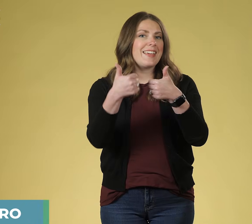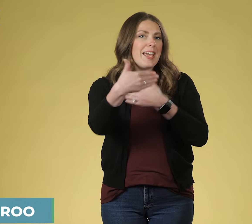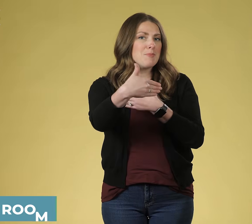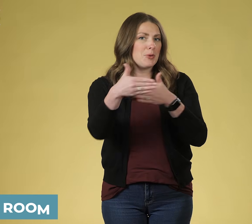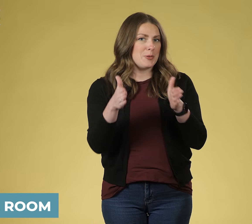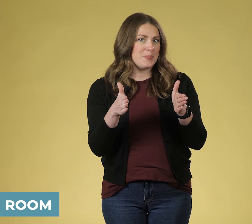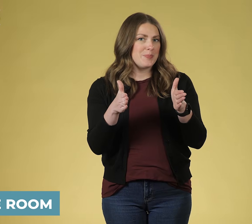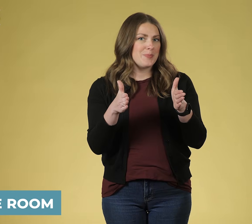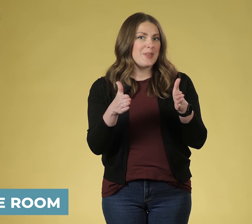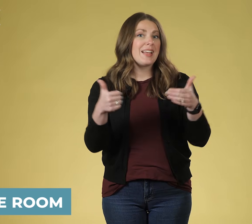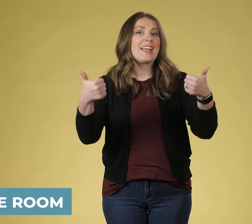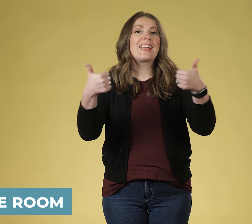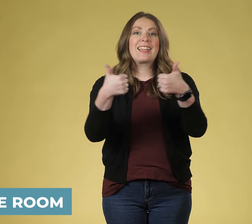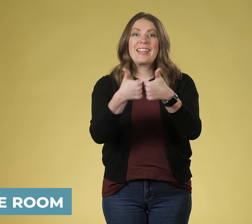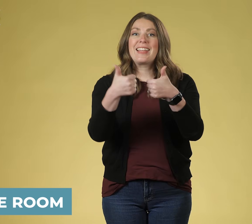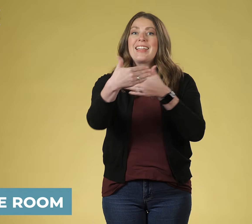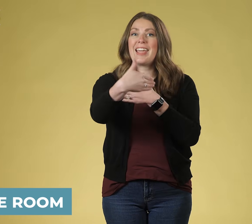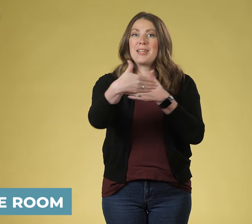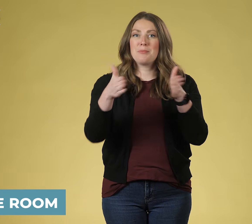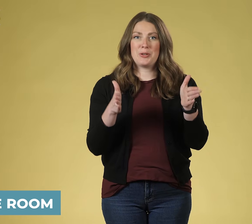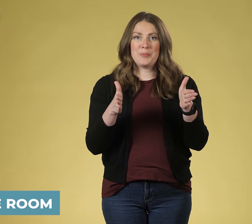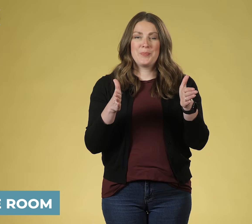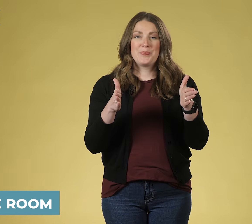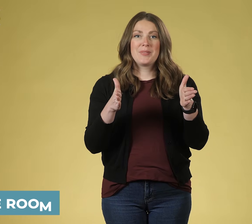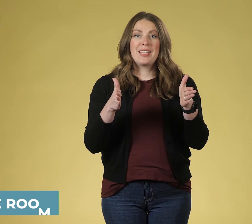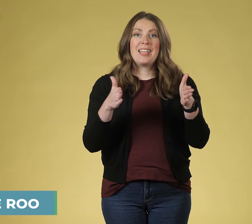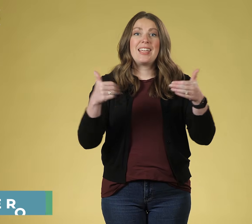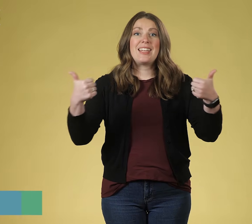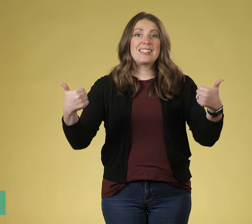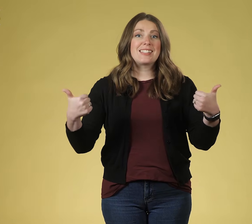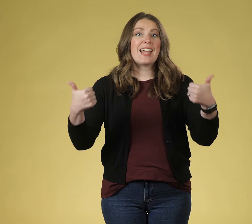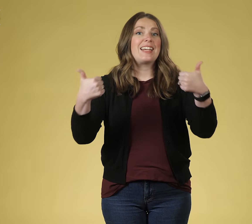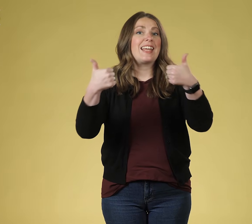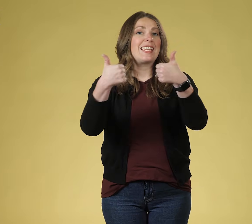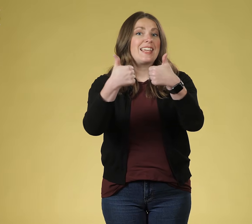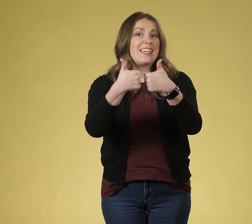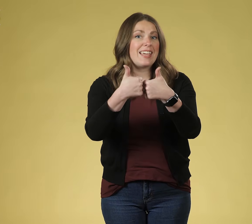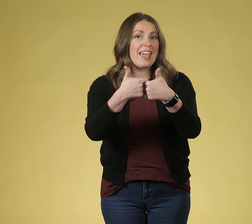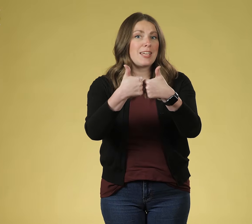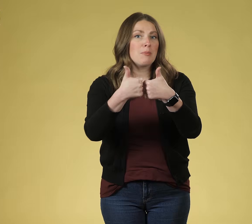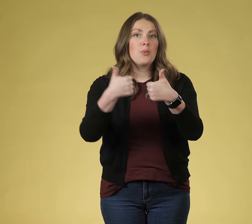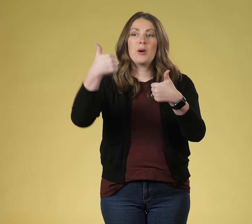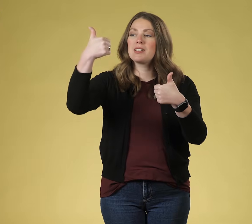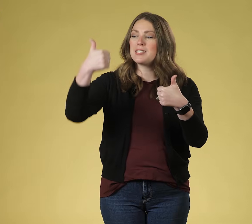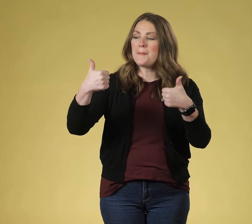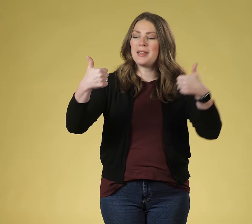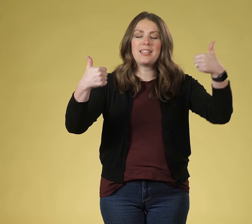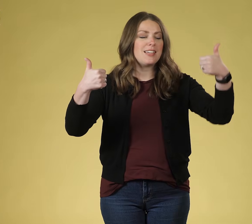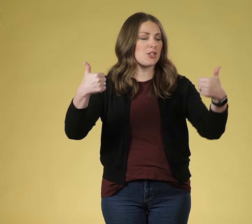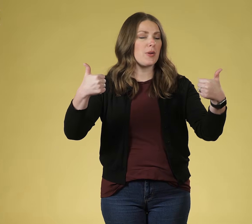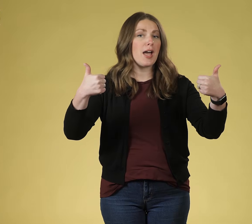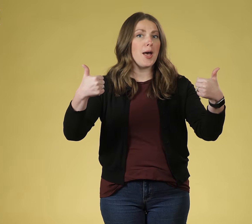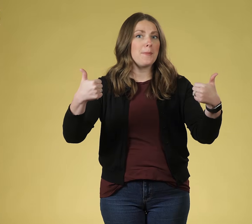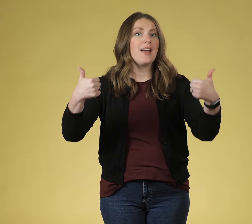'Game room, game room', it's the sign 'game', where somebody is going up